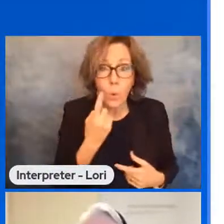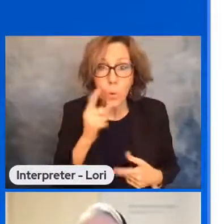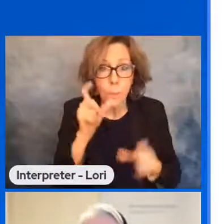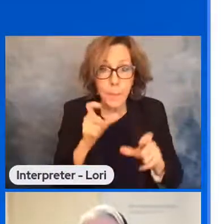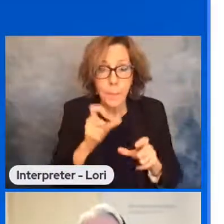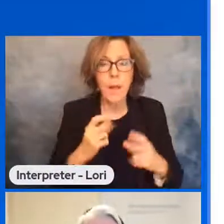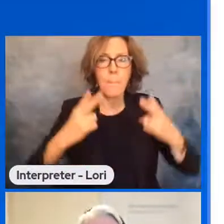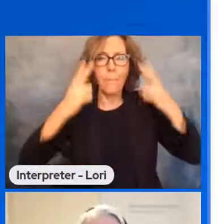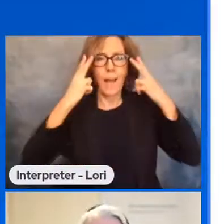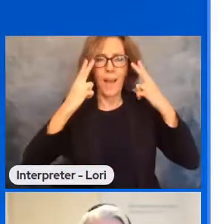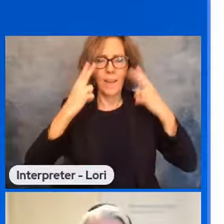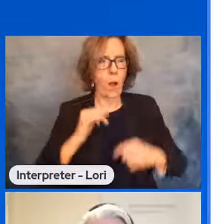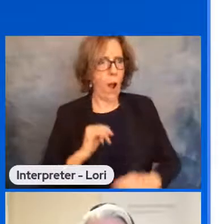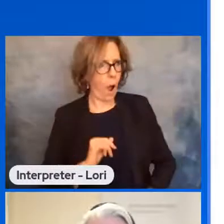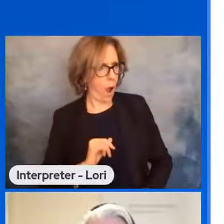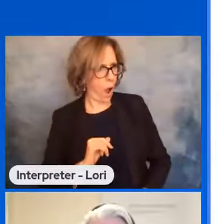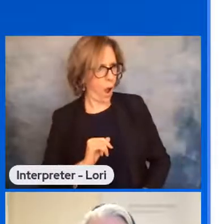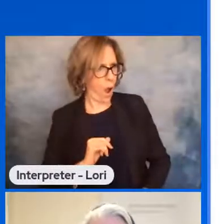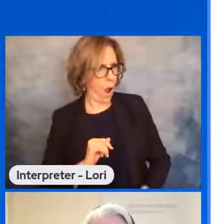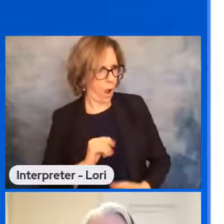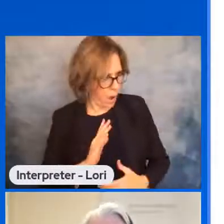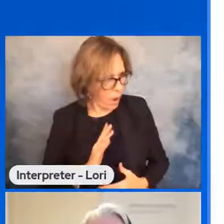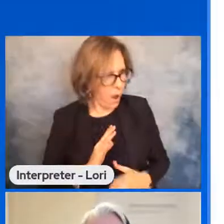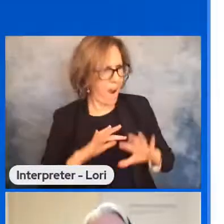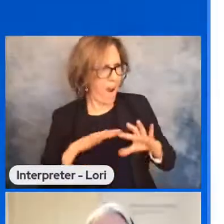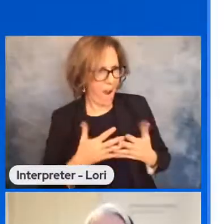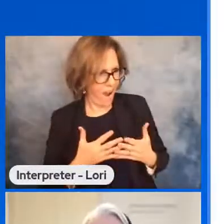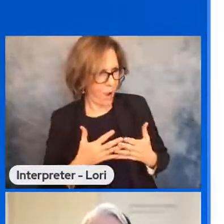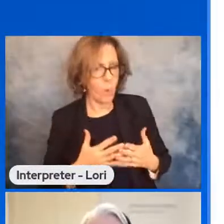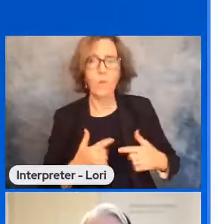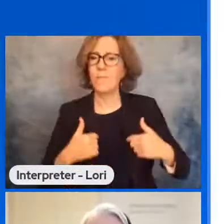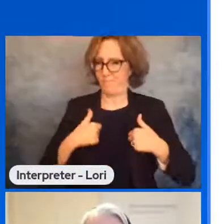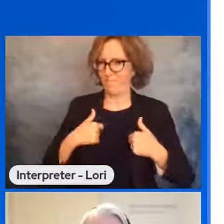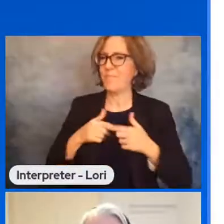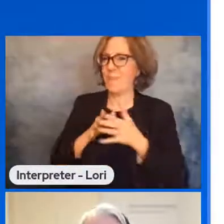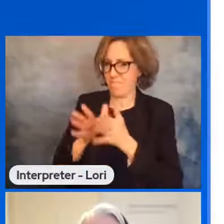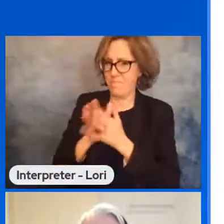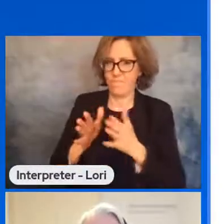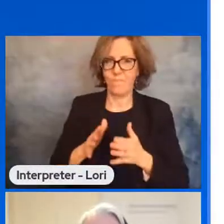She said, well, that's why I'm here. This was my introduction into accessibility.